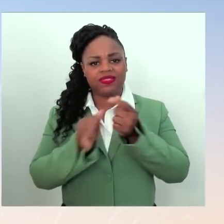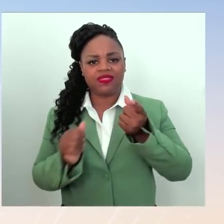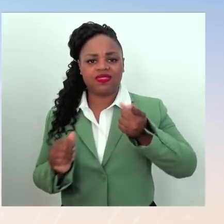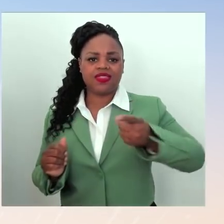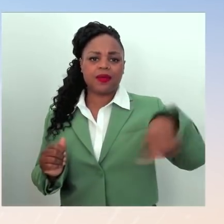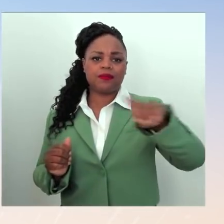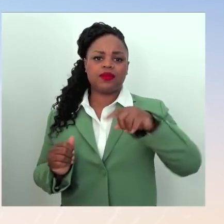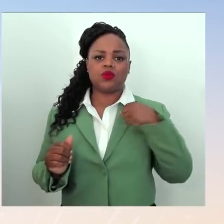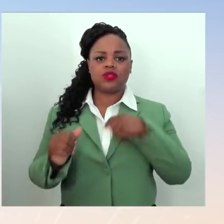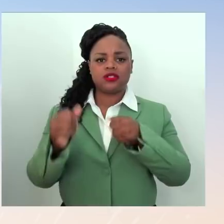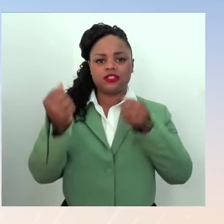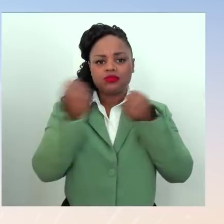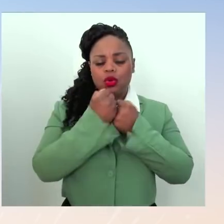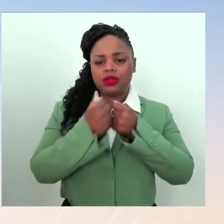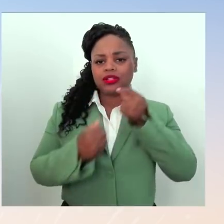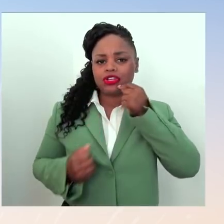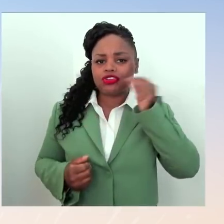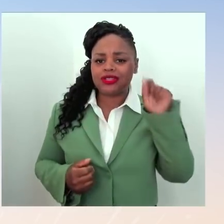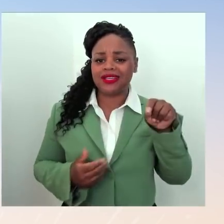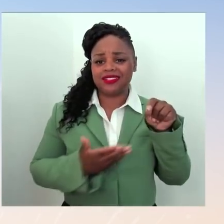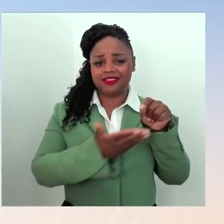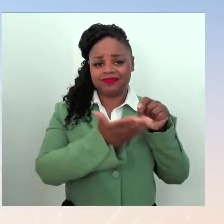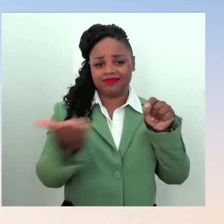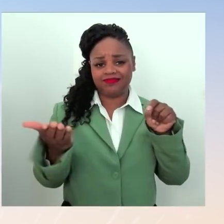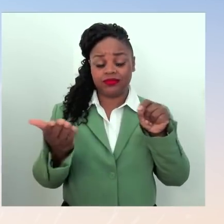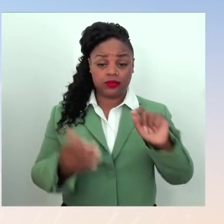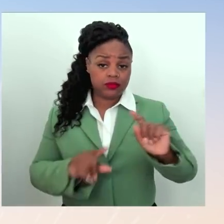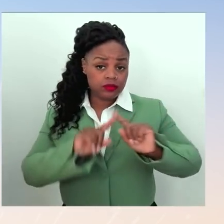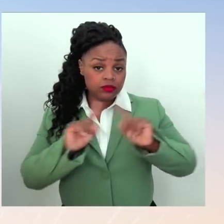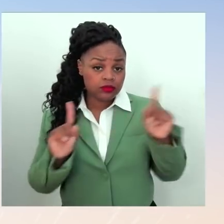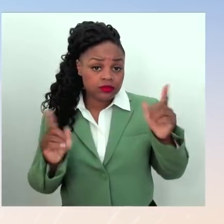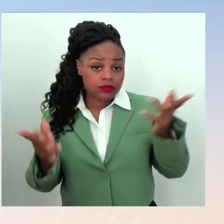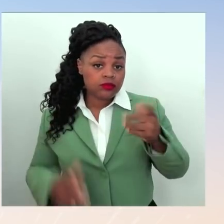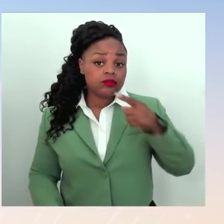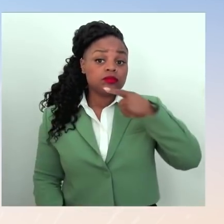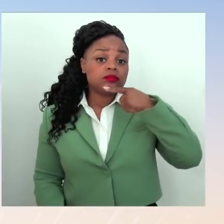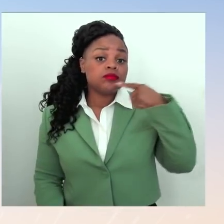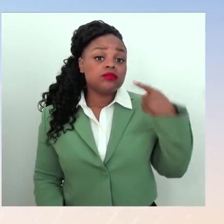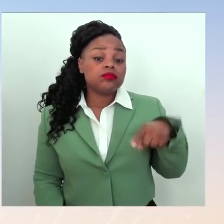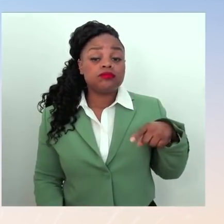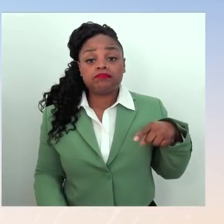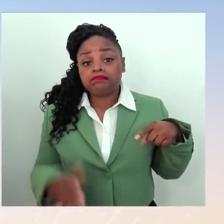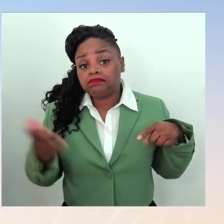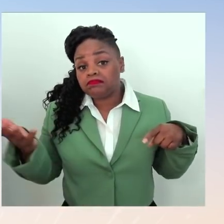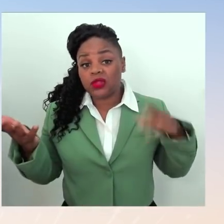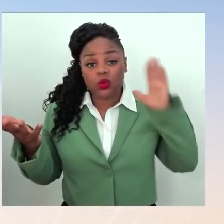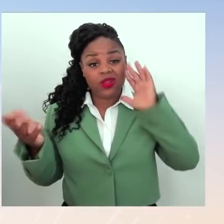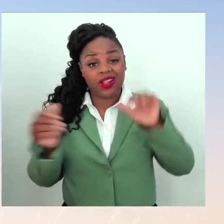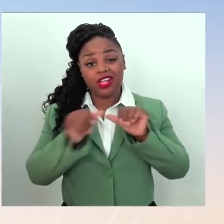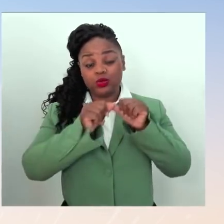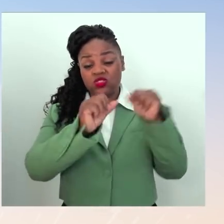you know, they're going to continue to fight. They are going to continue to pursue what President Putin's ambition is. Go ahead.